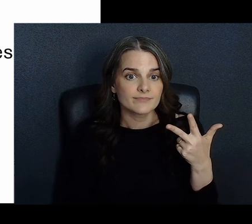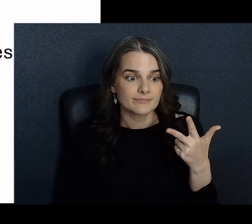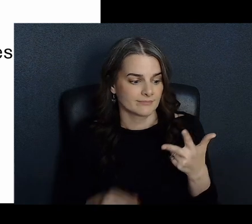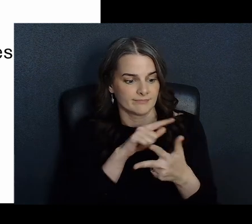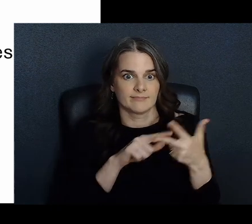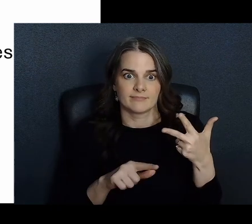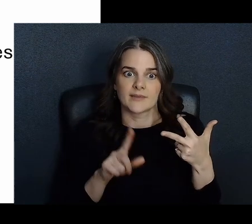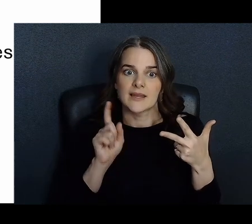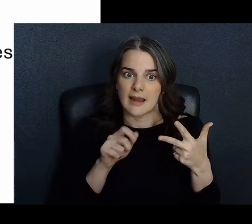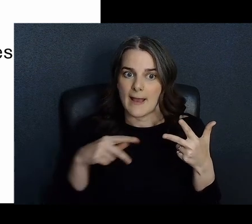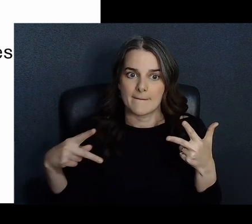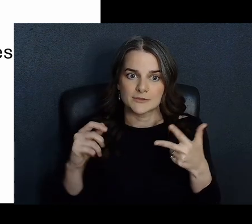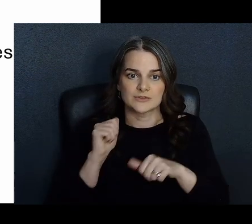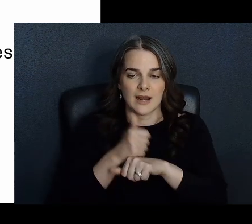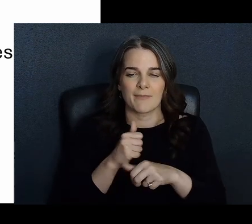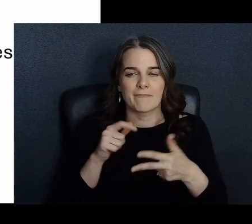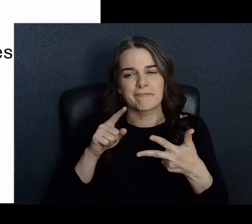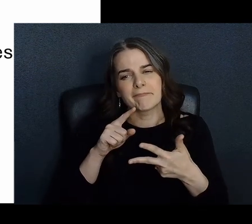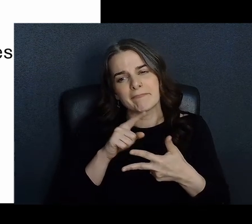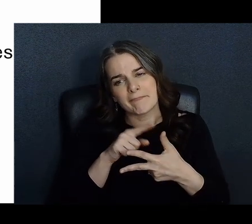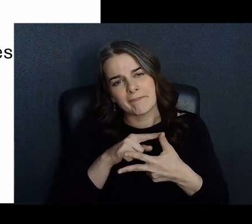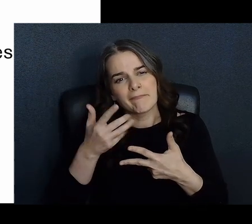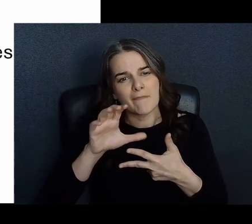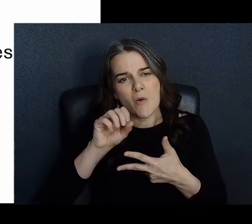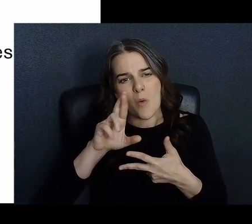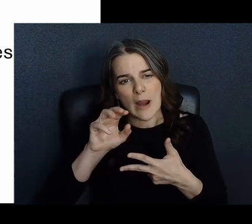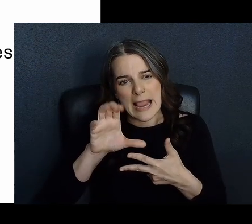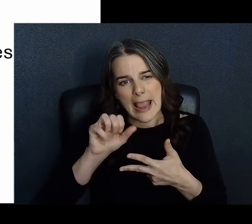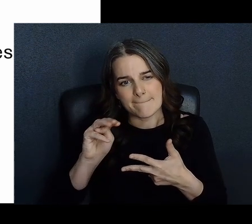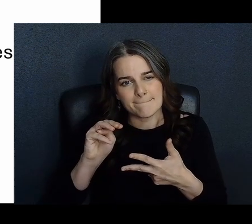The OrCam, you don't necessarily need an app. So you don't need to have your smartphone with you.